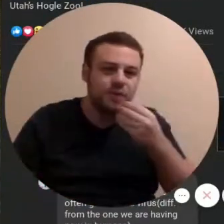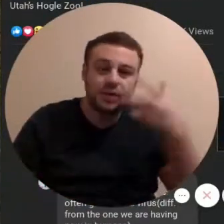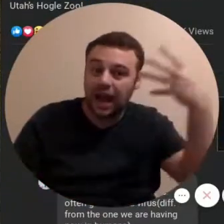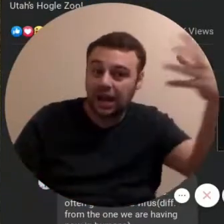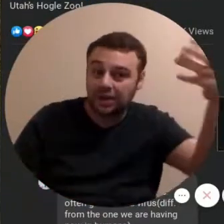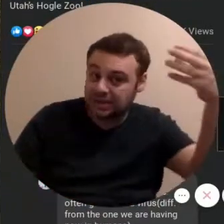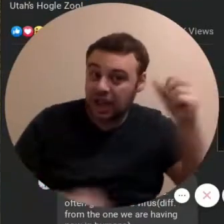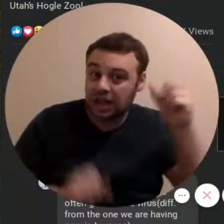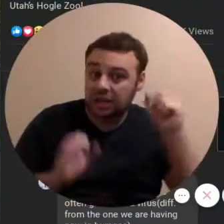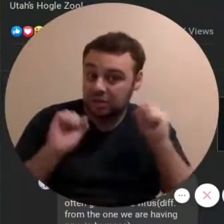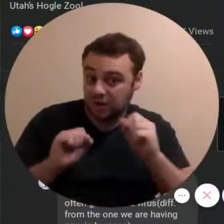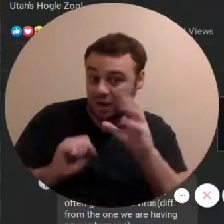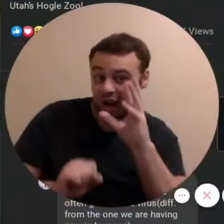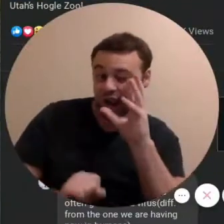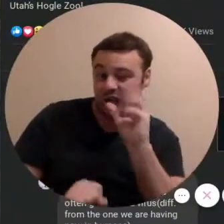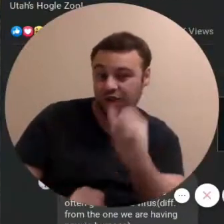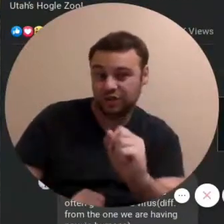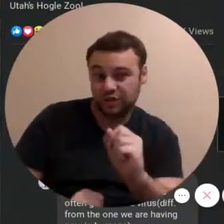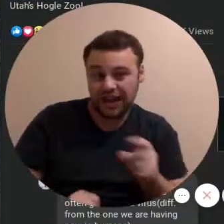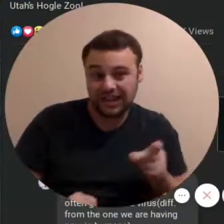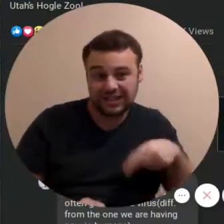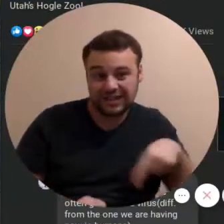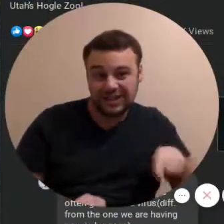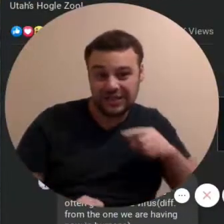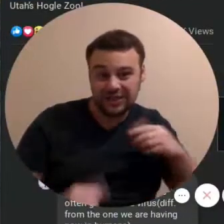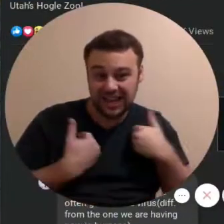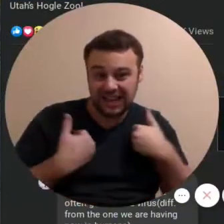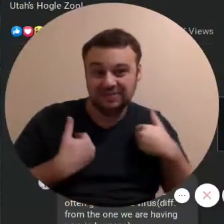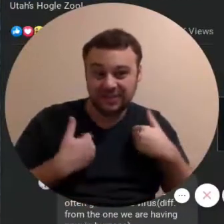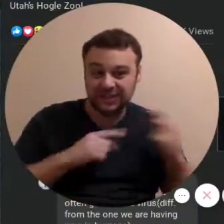Brad: Now, is it just the male's that get the big fluffy tails? Or is it all? Both?